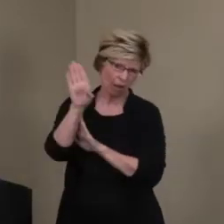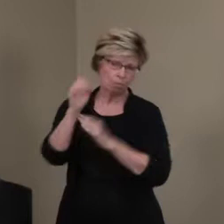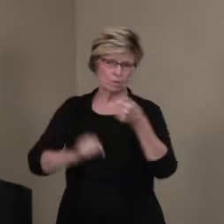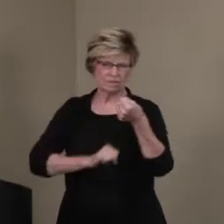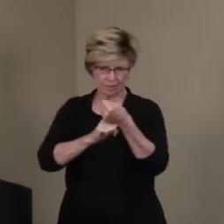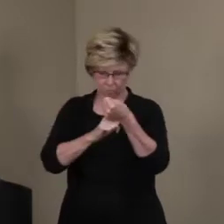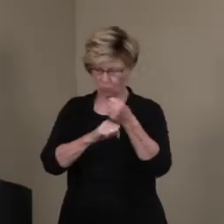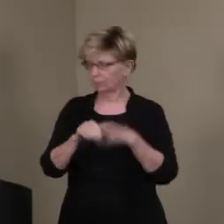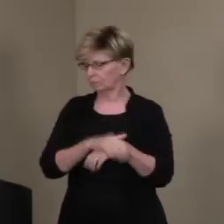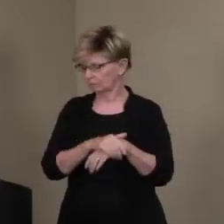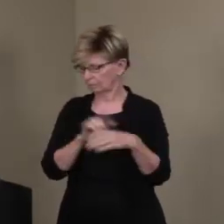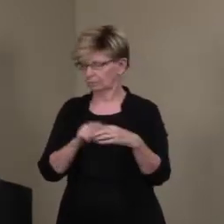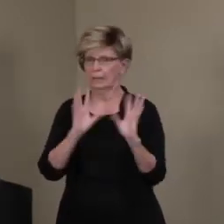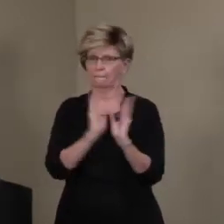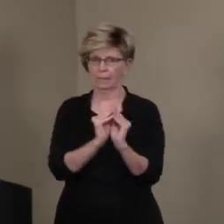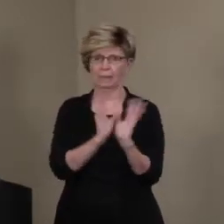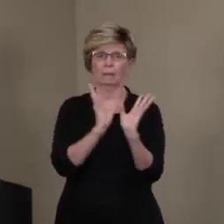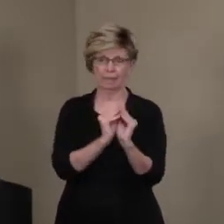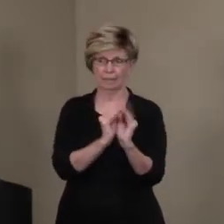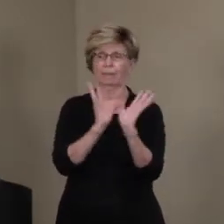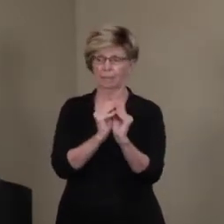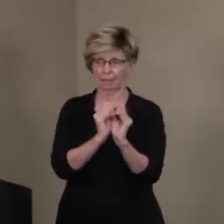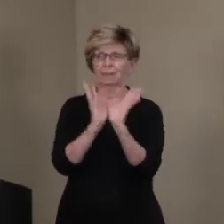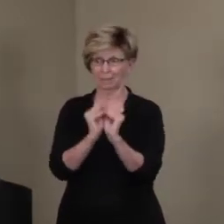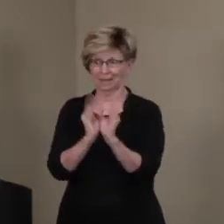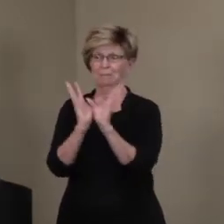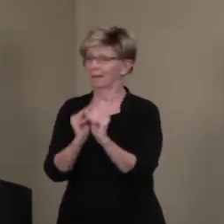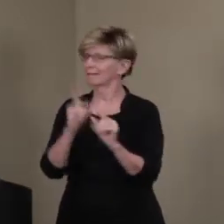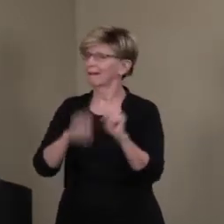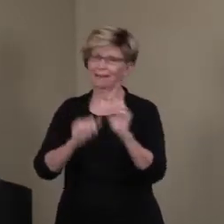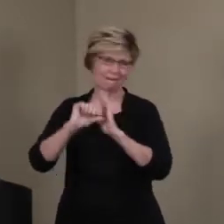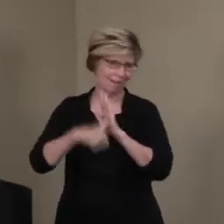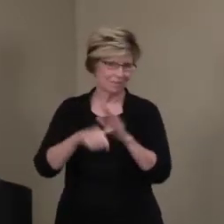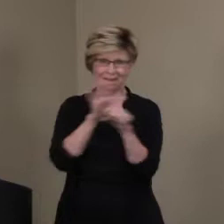readiness and development of those assistance and support there is a